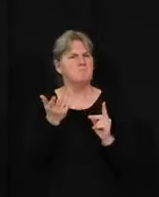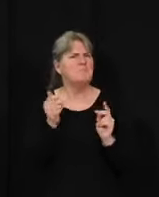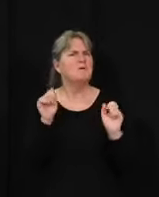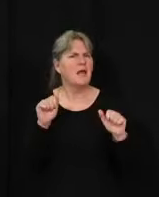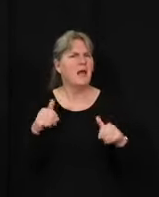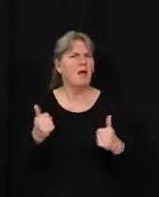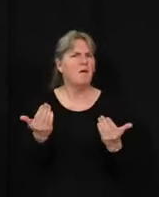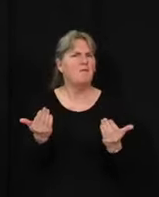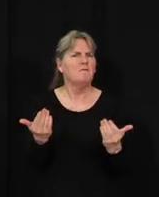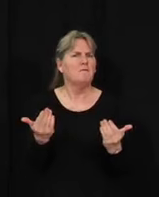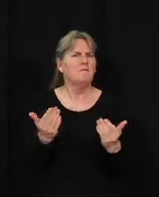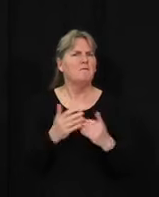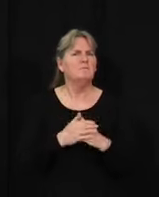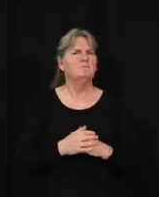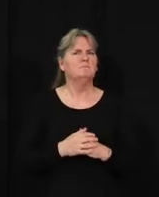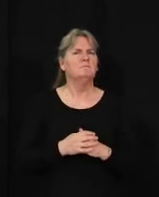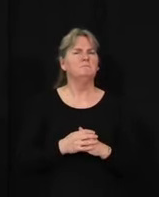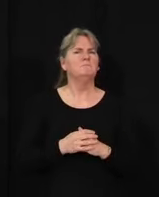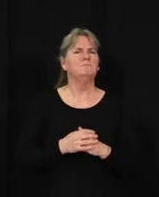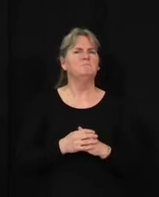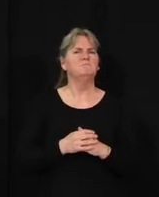of things that we can foresee